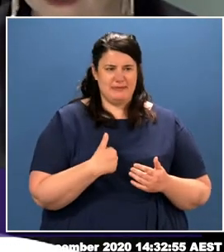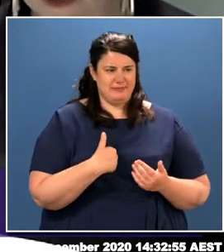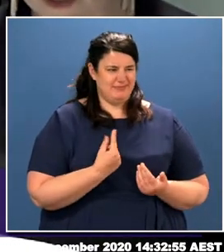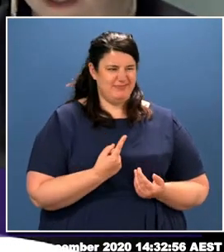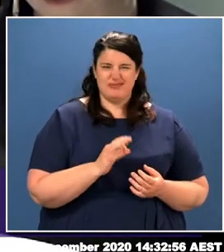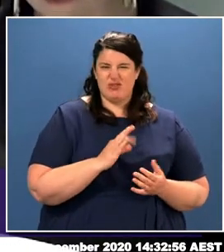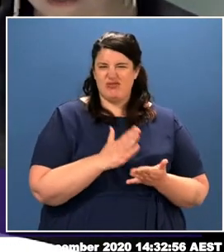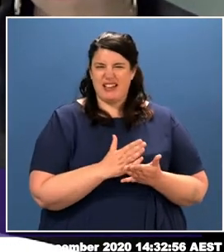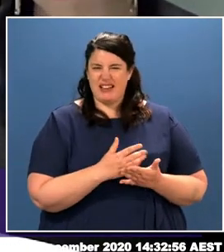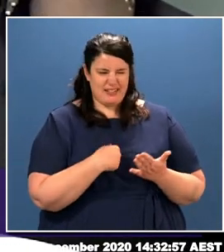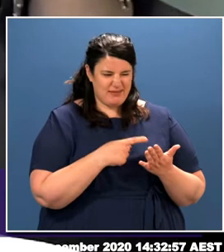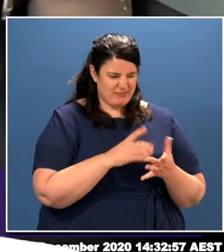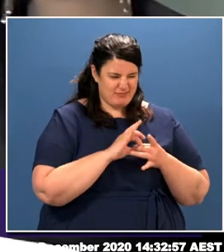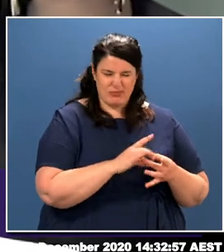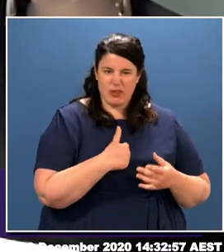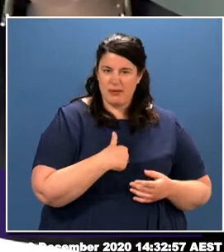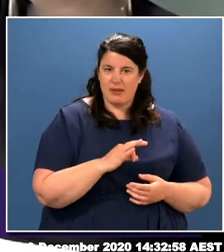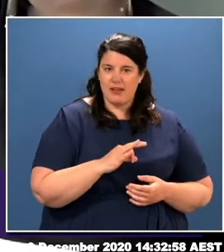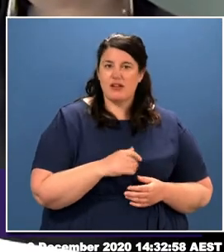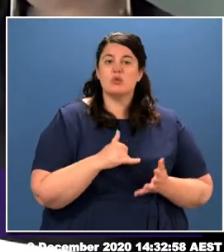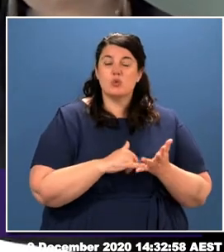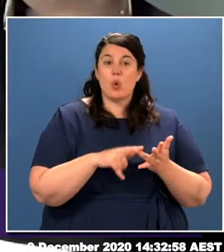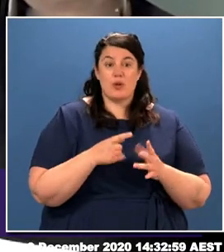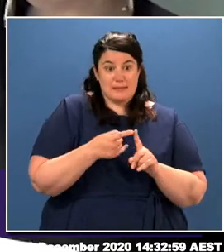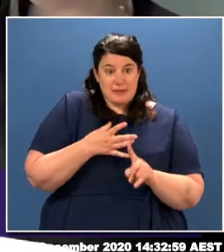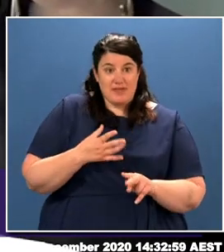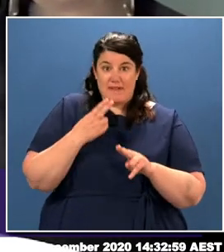And it's just like a real need for cultural competency around this intersection.